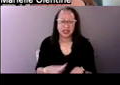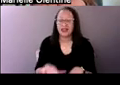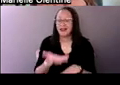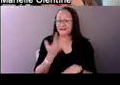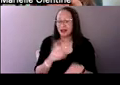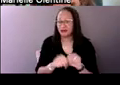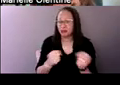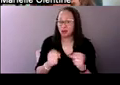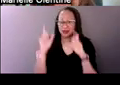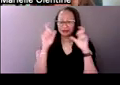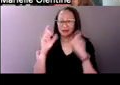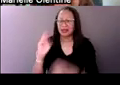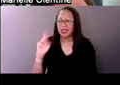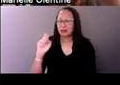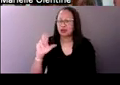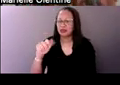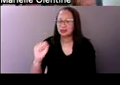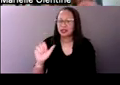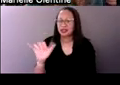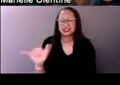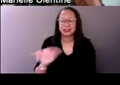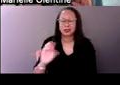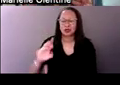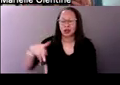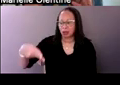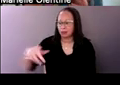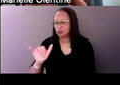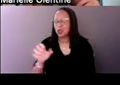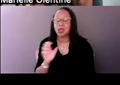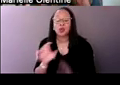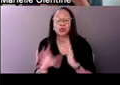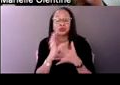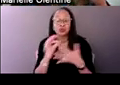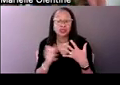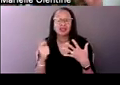side of the run time, because our film is around 60 minutes, which can be hard to program.